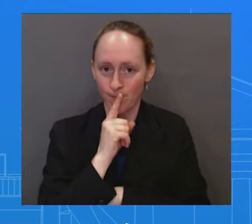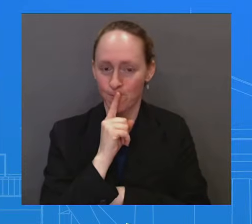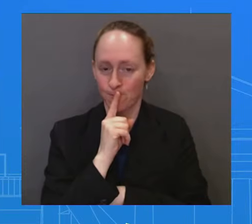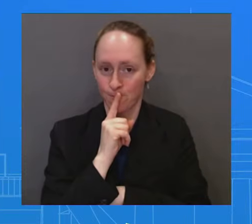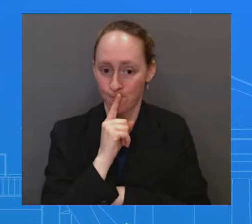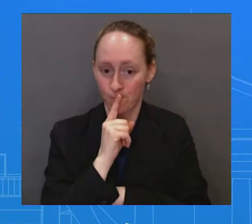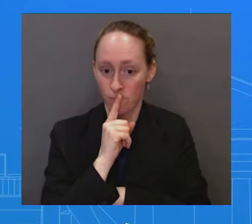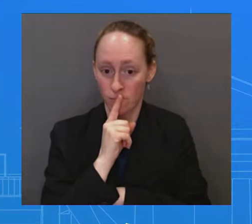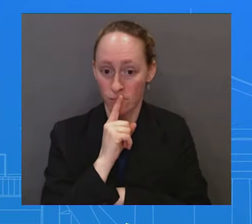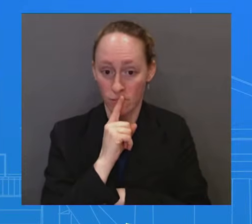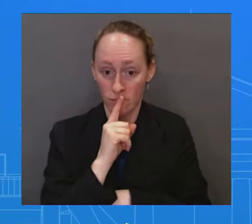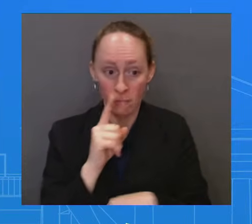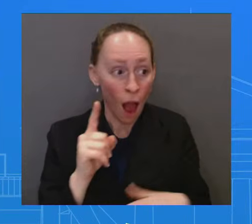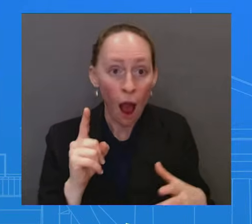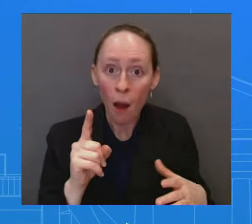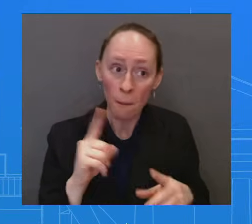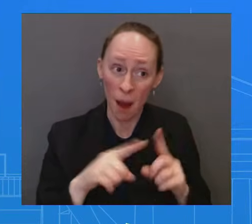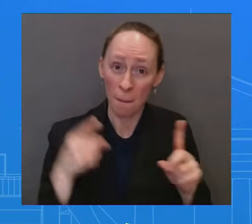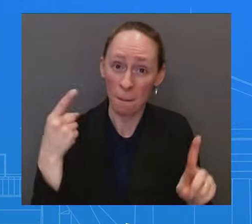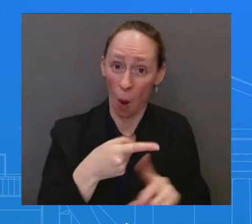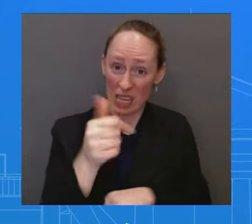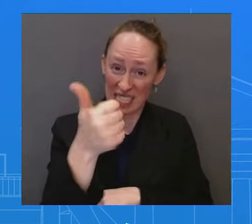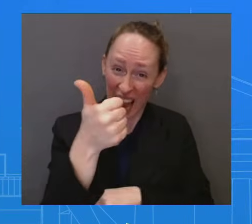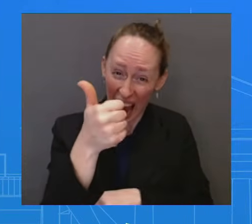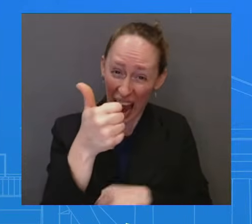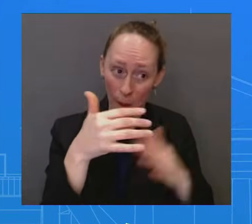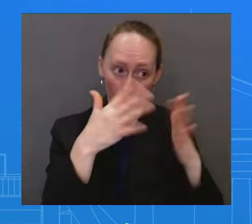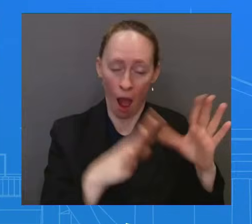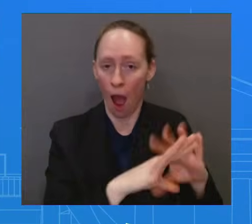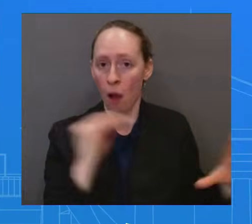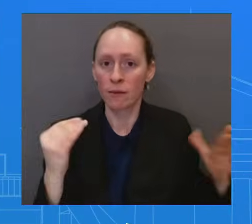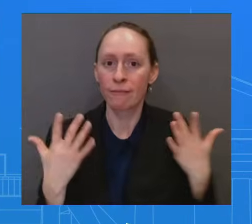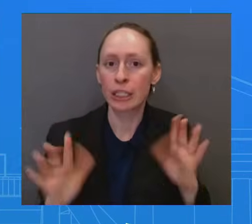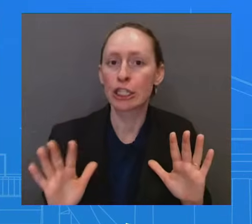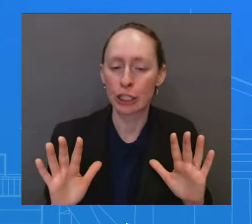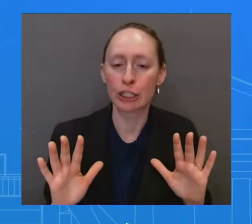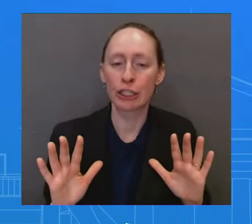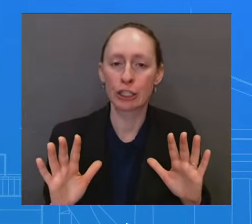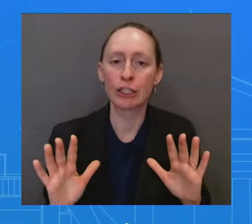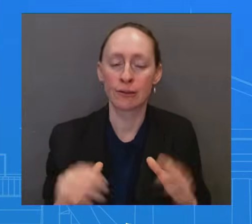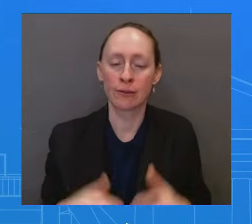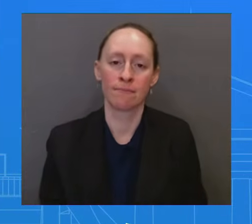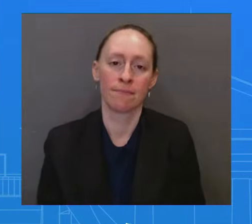for one of the worst bribery crimes throughout the Indo-Pacific with the United States Navy --